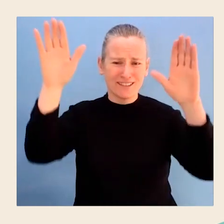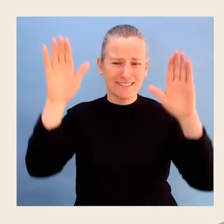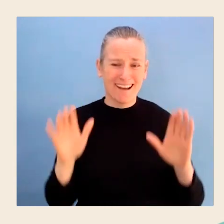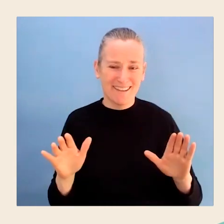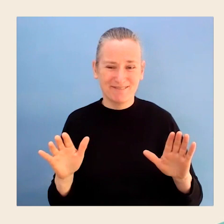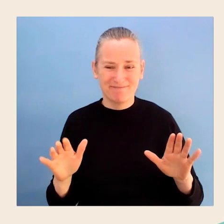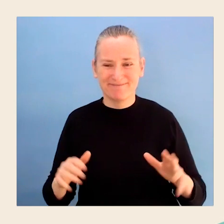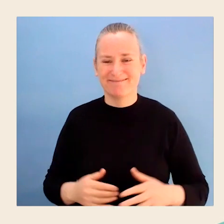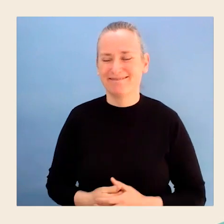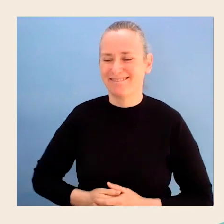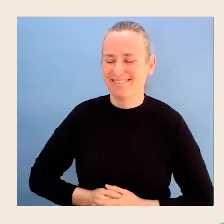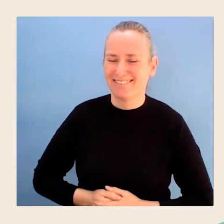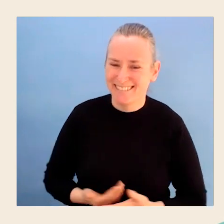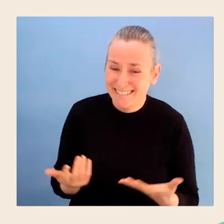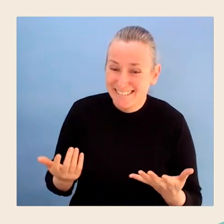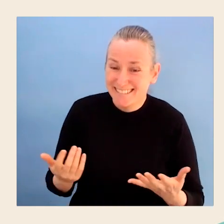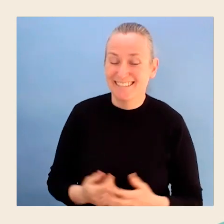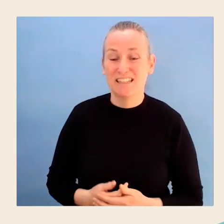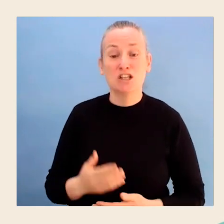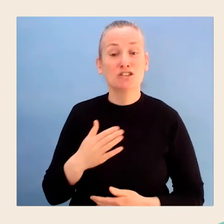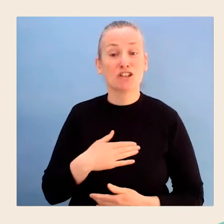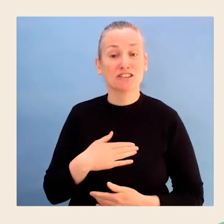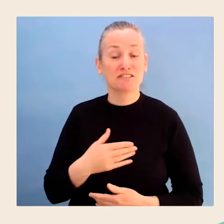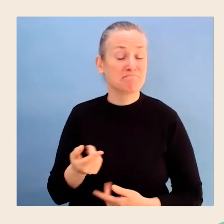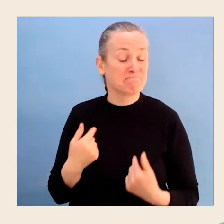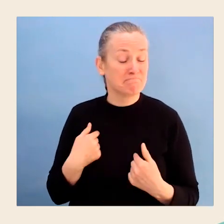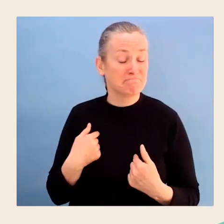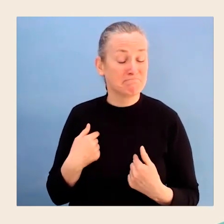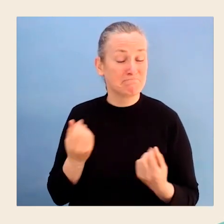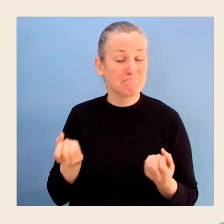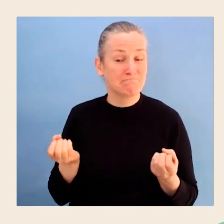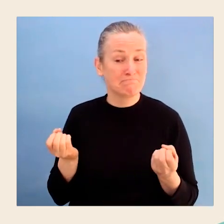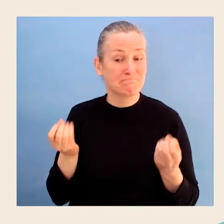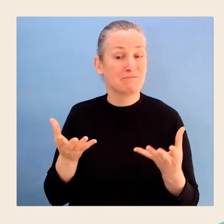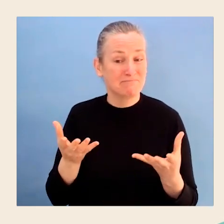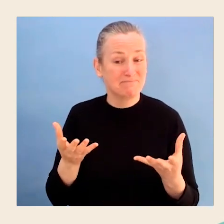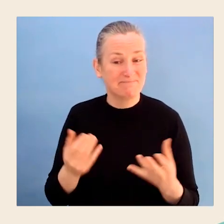So I have to say, I don't bring that up enough.